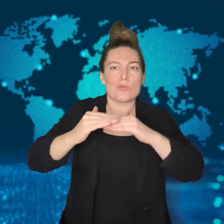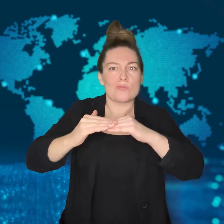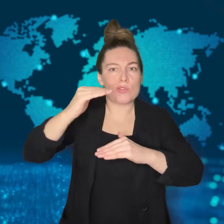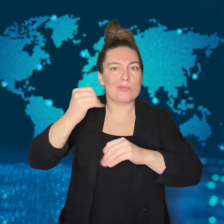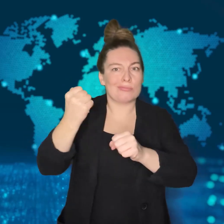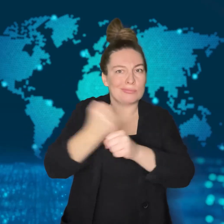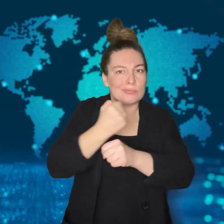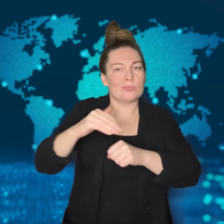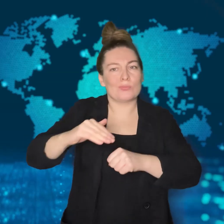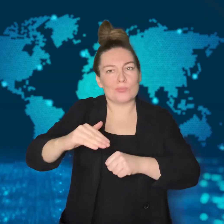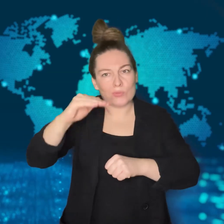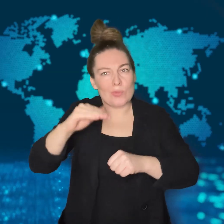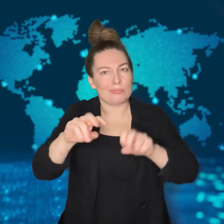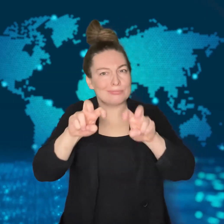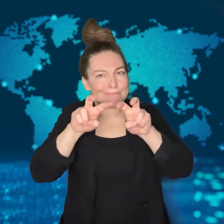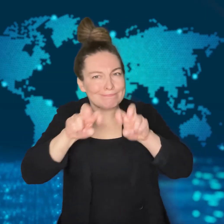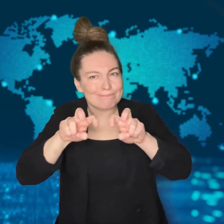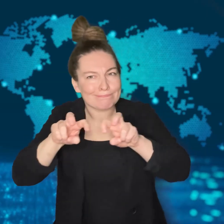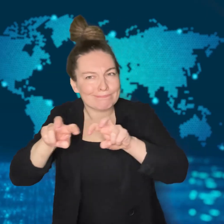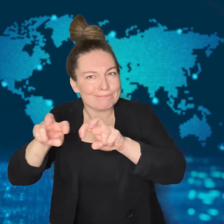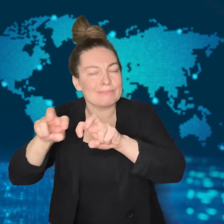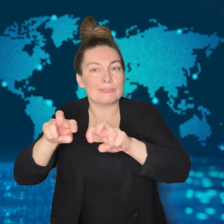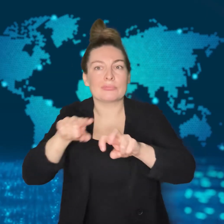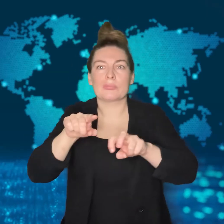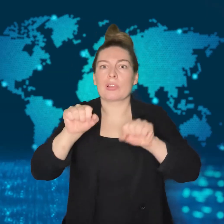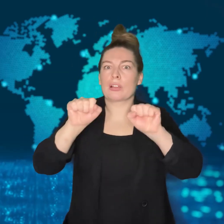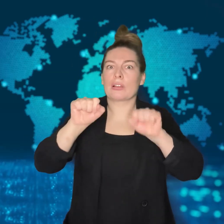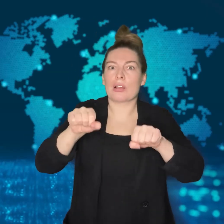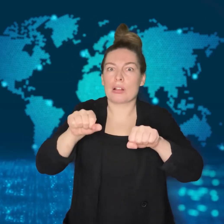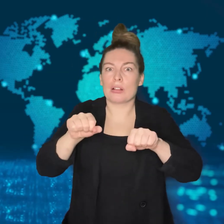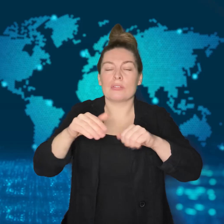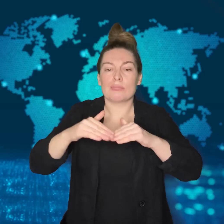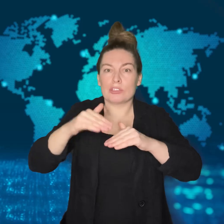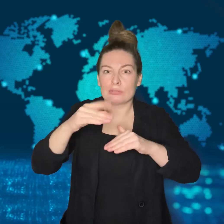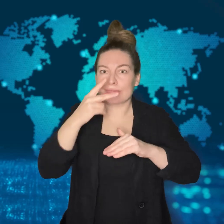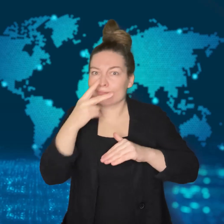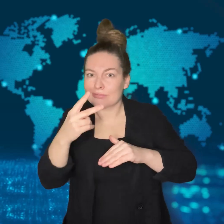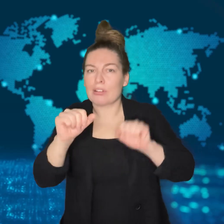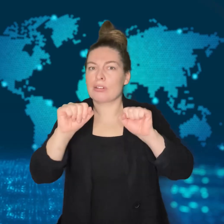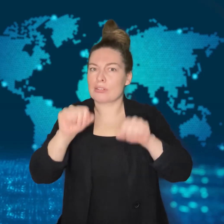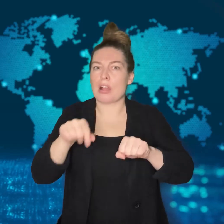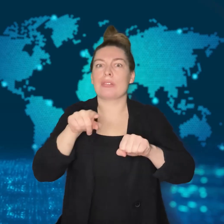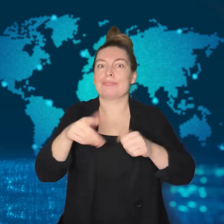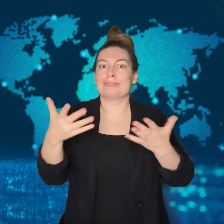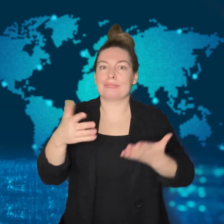which may be an escalation of